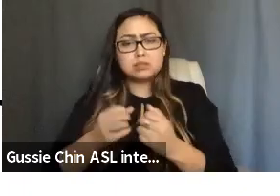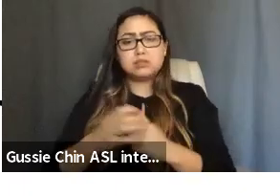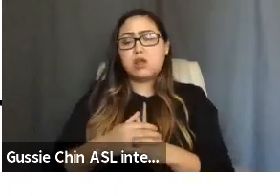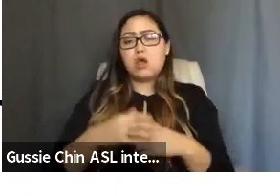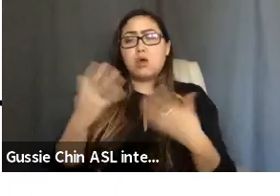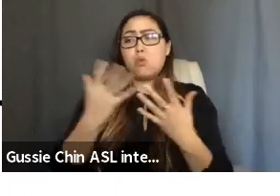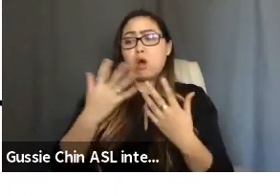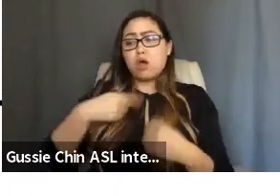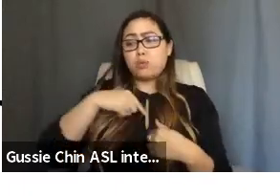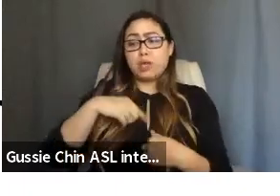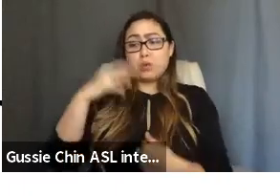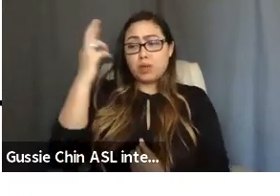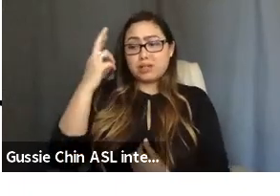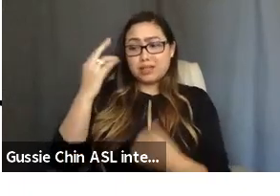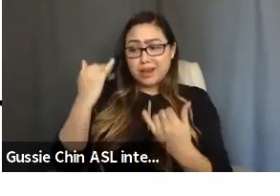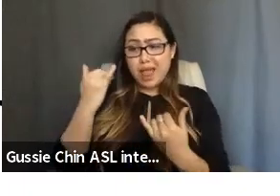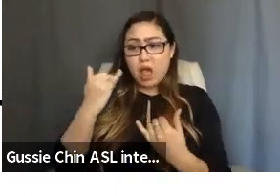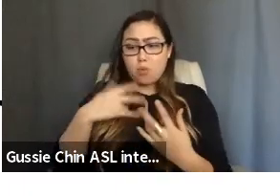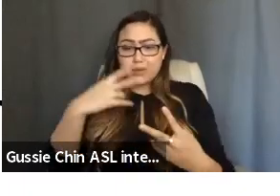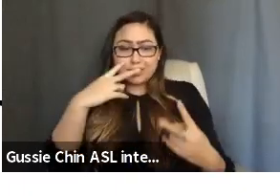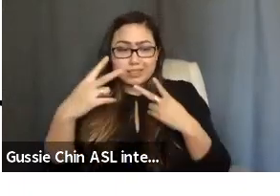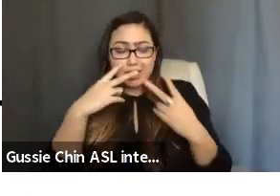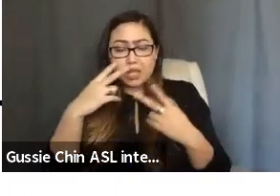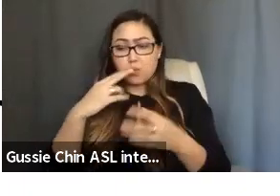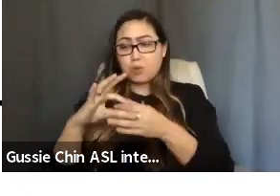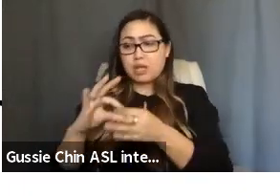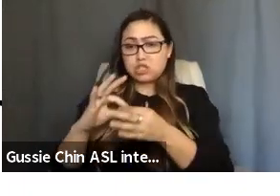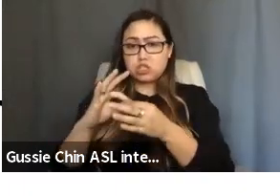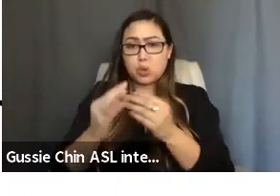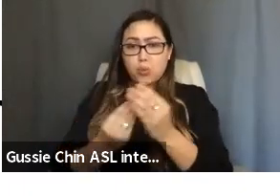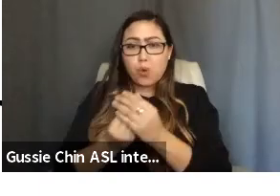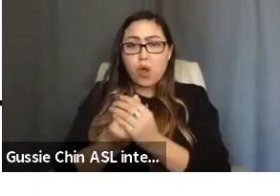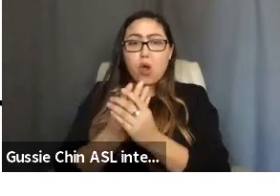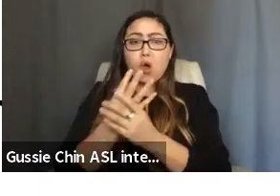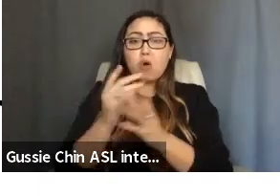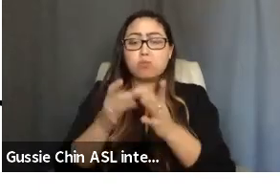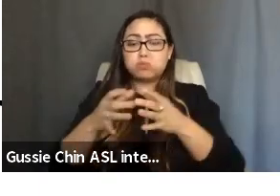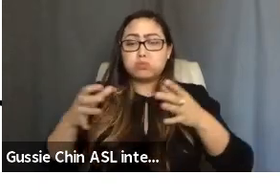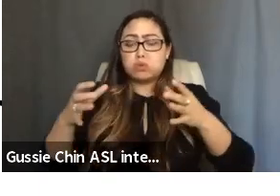is these relationships grow and the lifeline strengthen to support people around Colorado